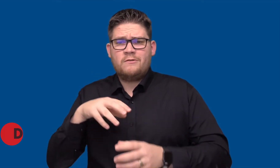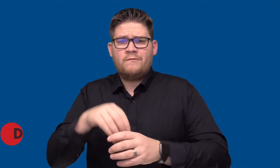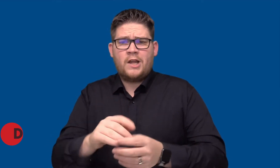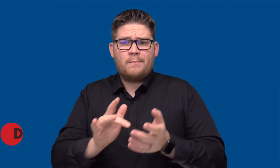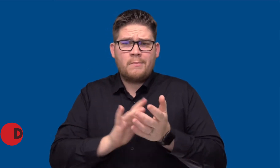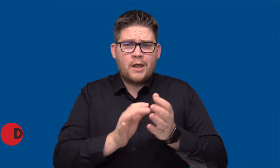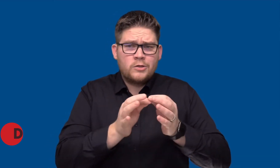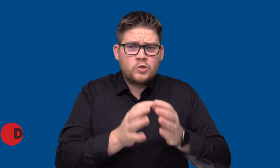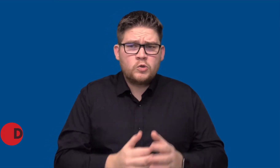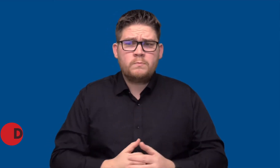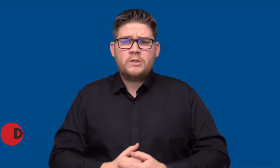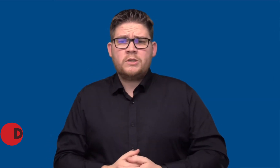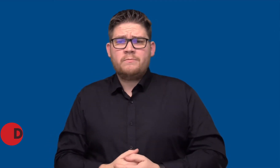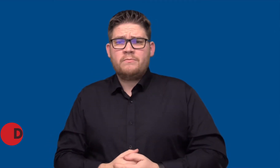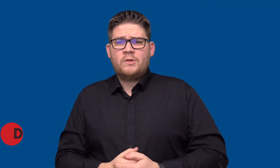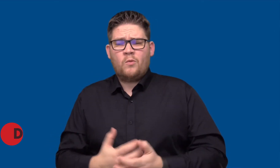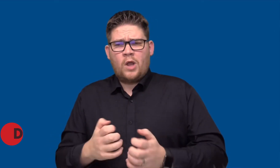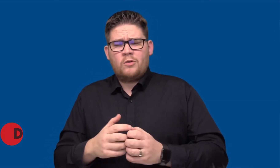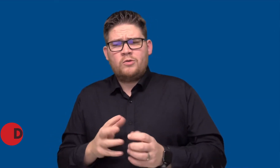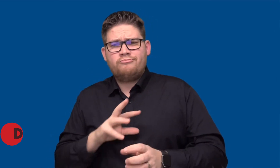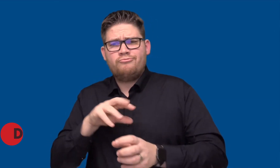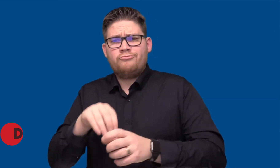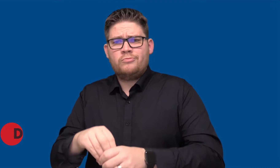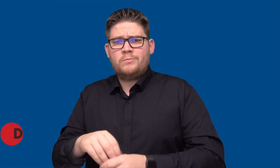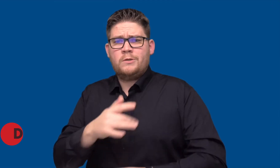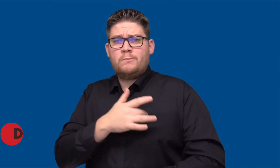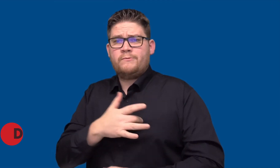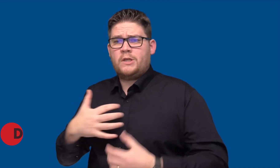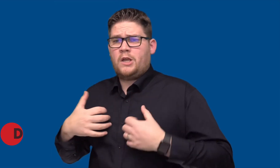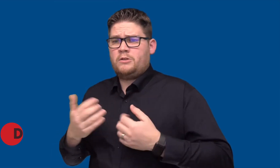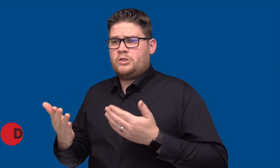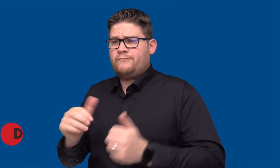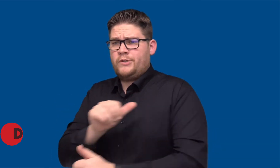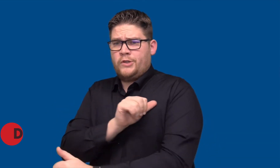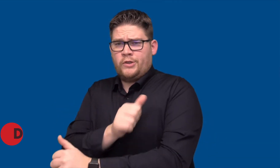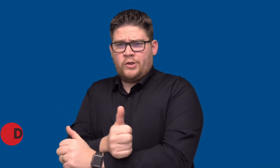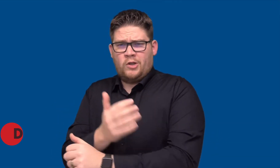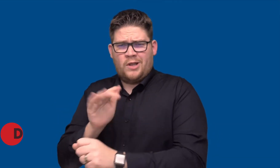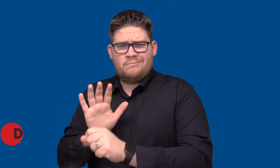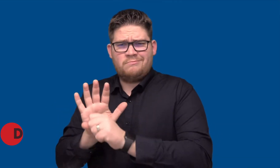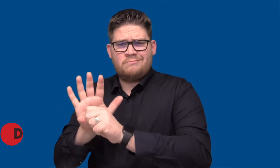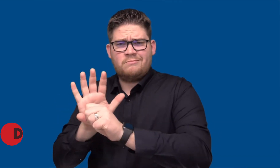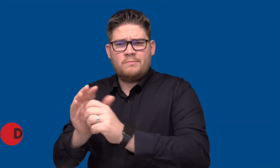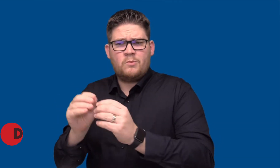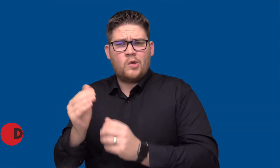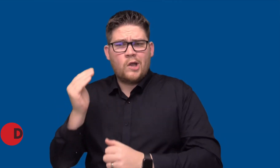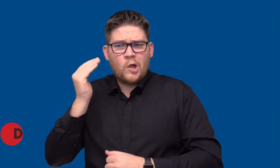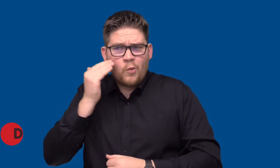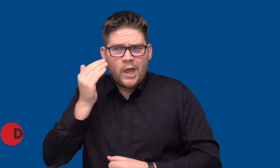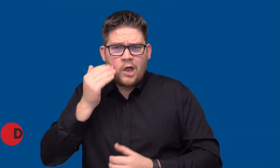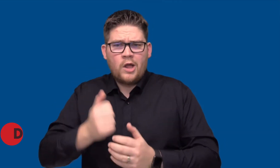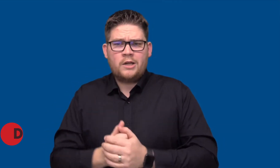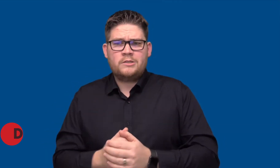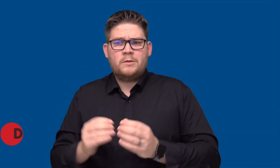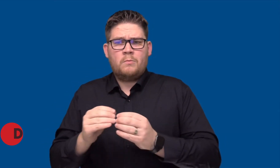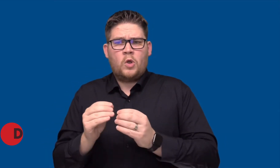Having been involved in medical interpreting, I wanted to get involved in Provincial Health Services Authority